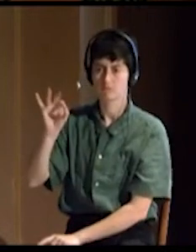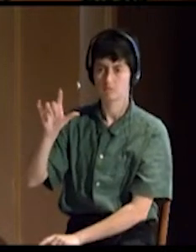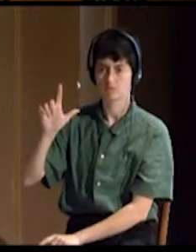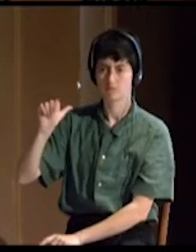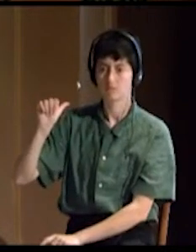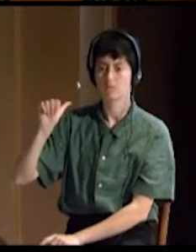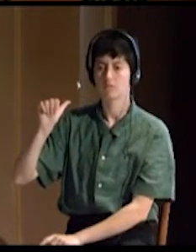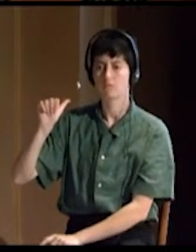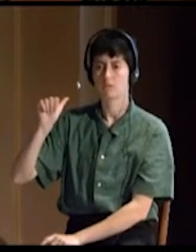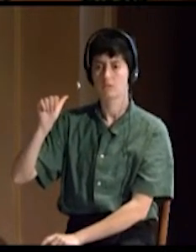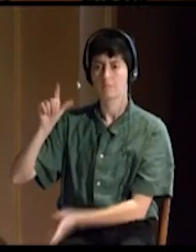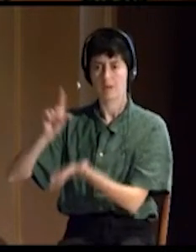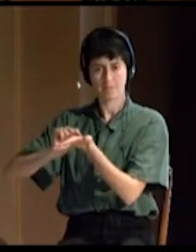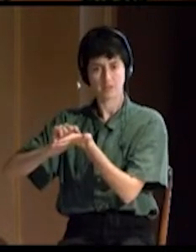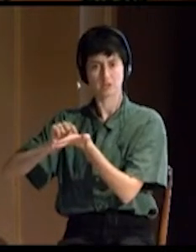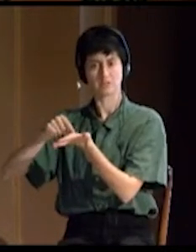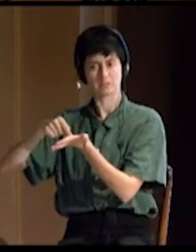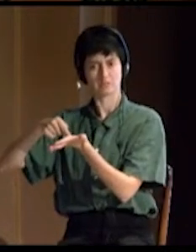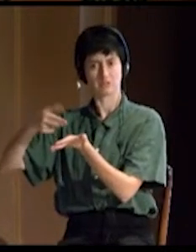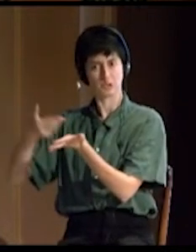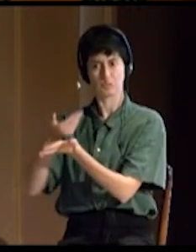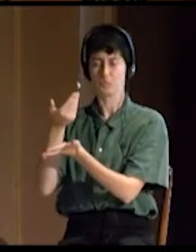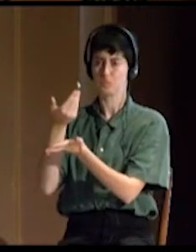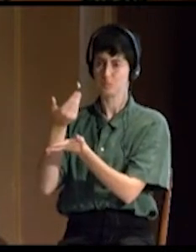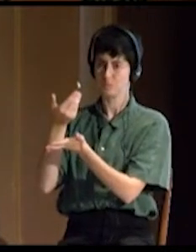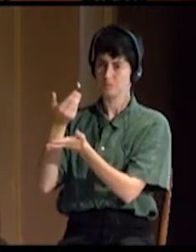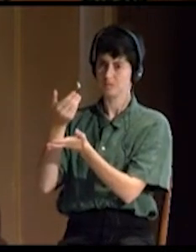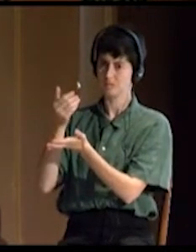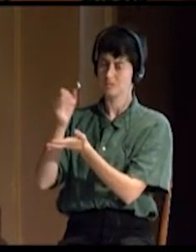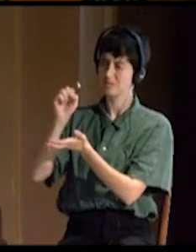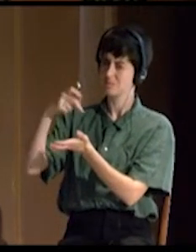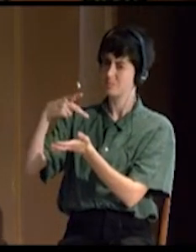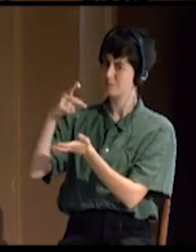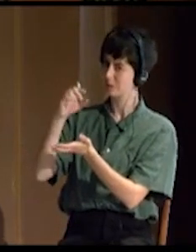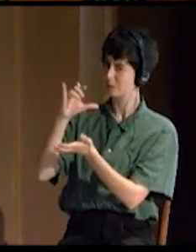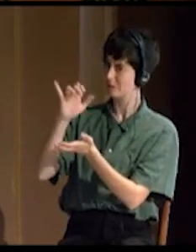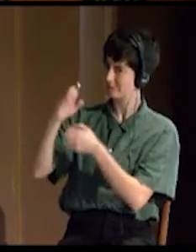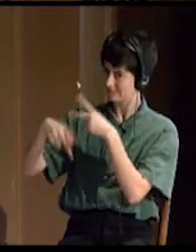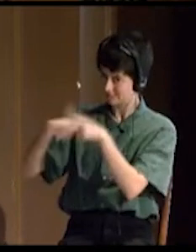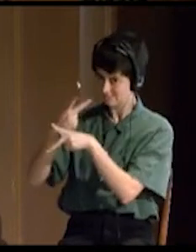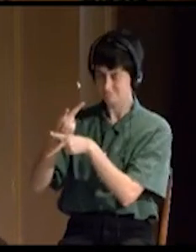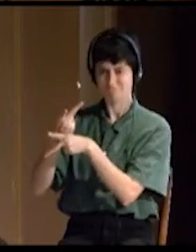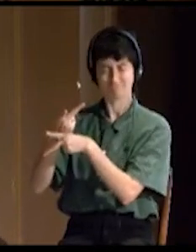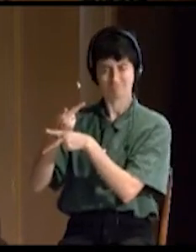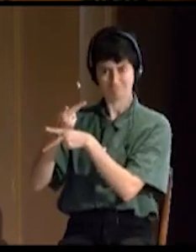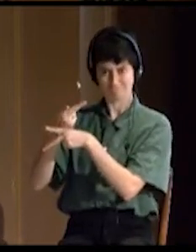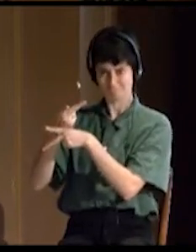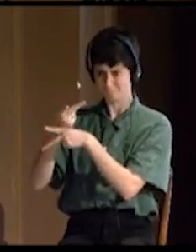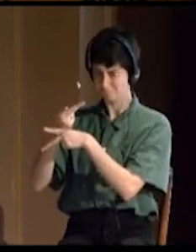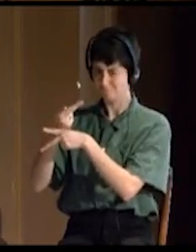And we even got some PR, and this is really positive. Well, lichens in the news is always positive,